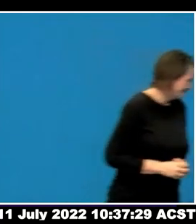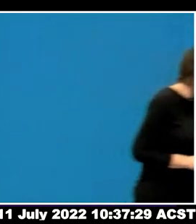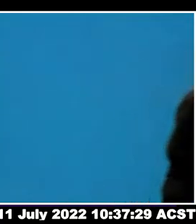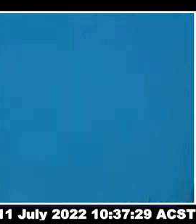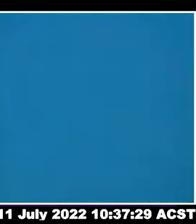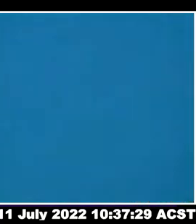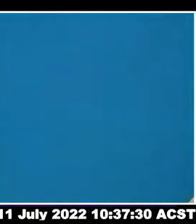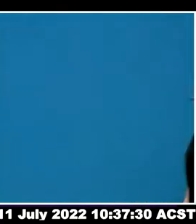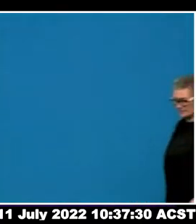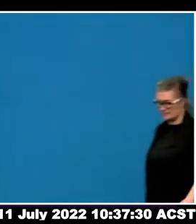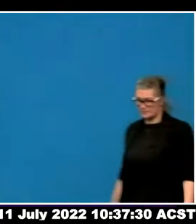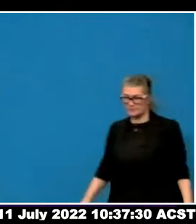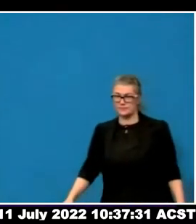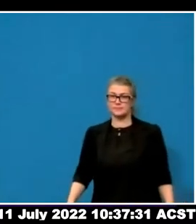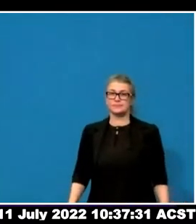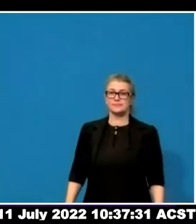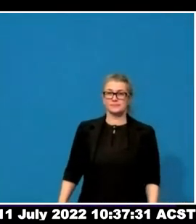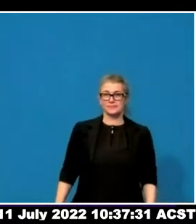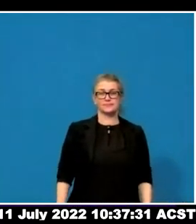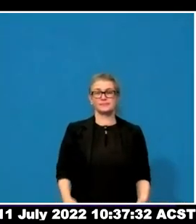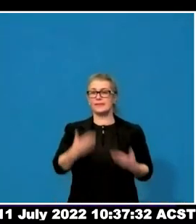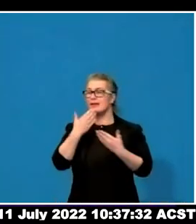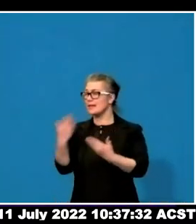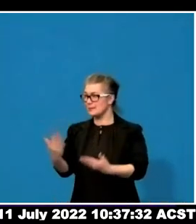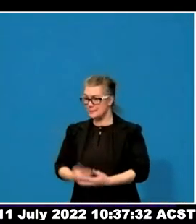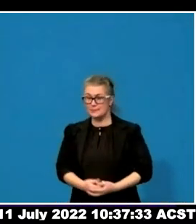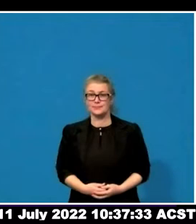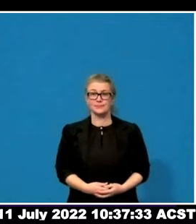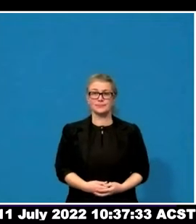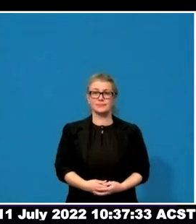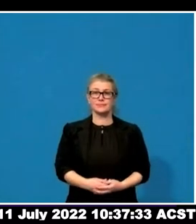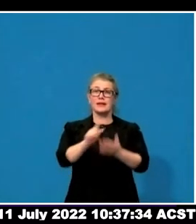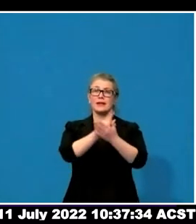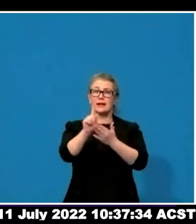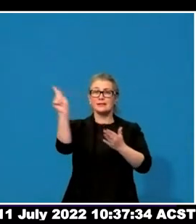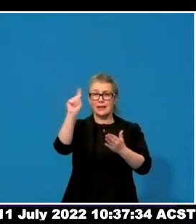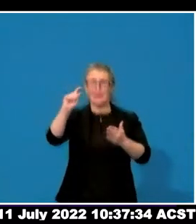Later this week, we will hear evidence from the Ngaanyatjarra Pitjantjatjara